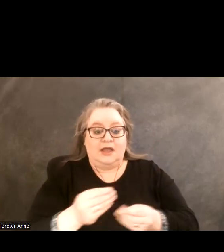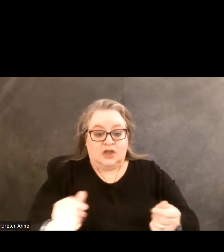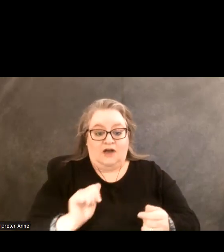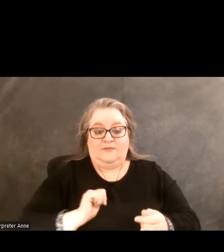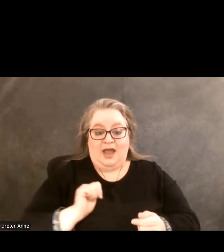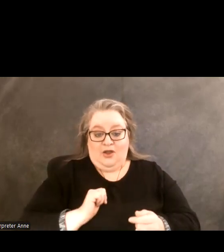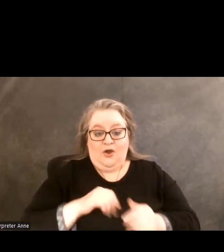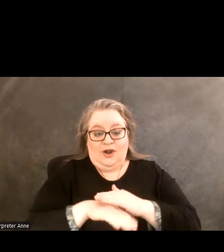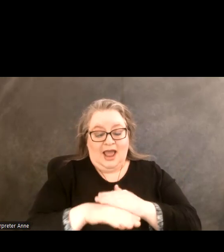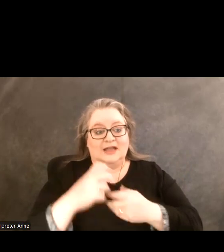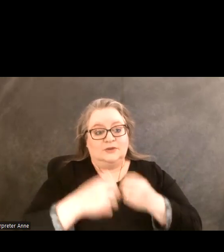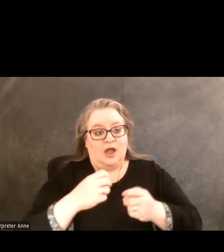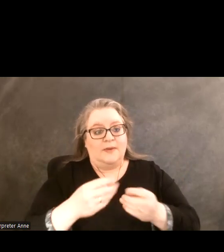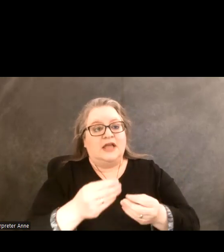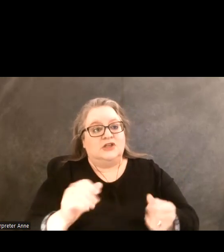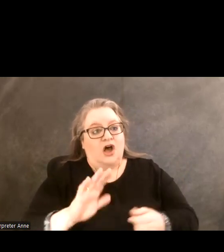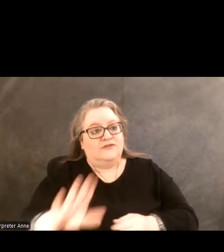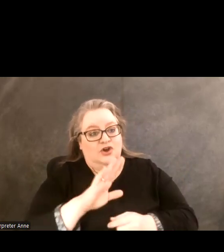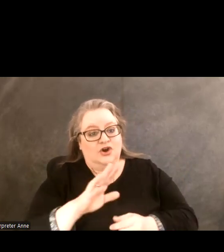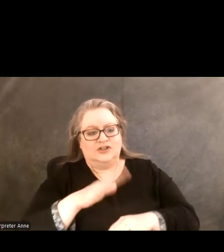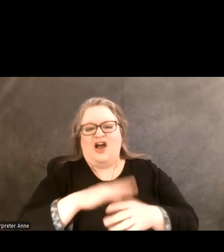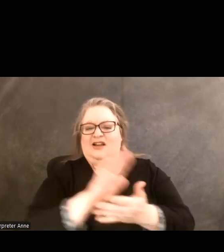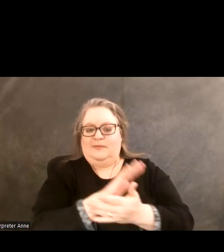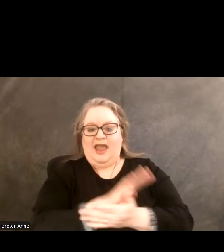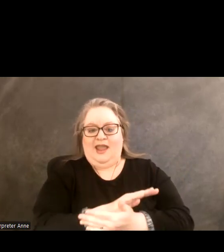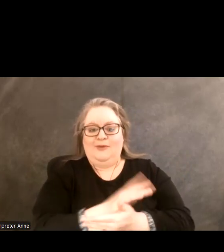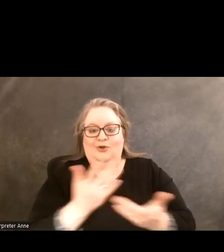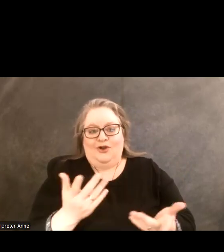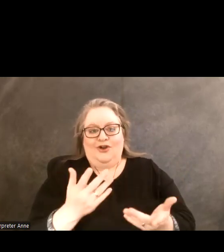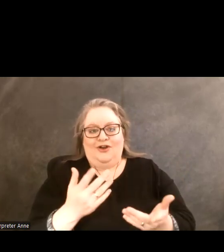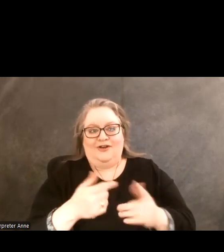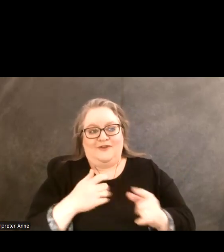and I solved hers on paper as far as I was concerned, without